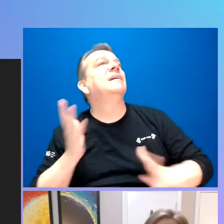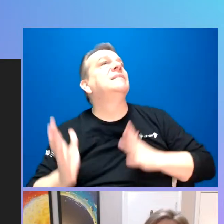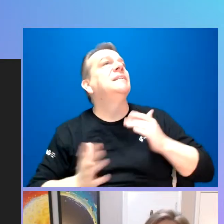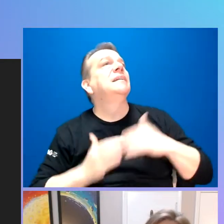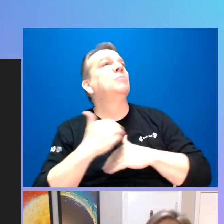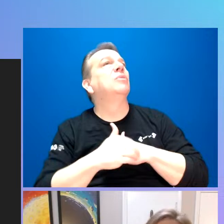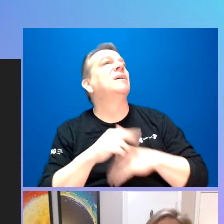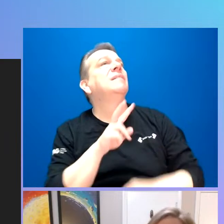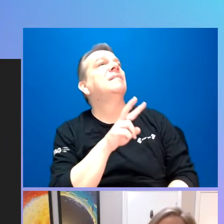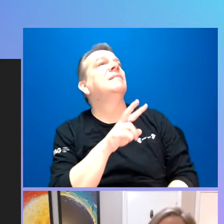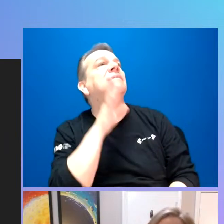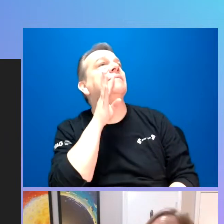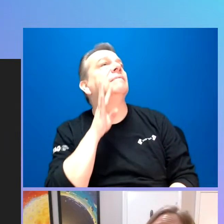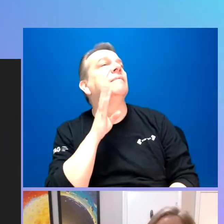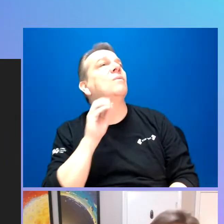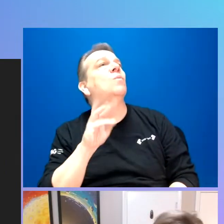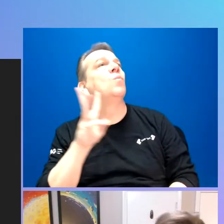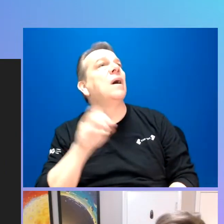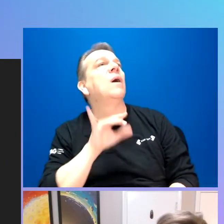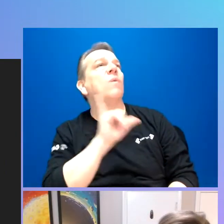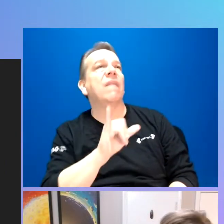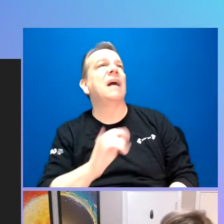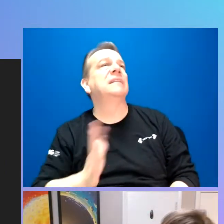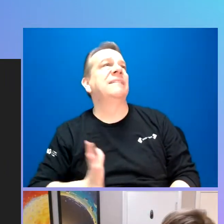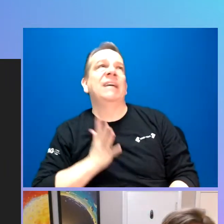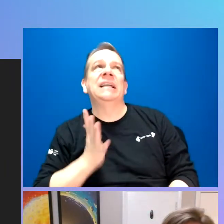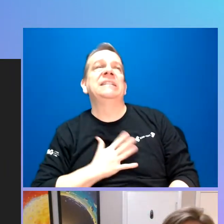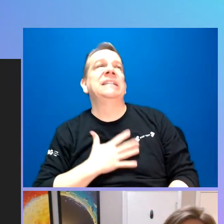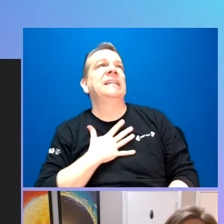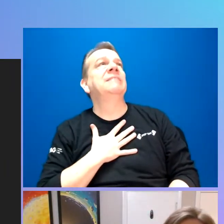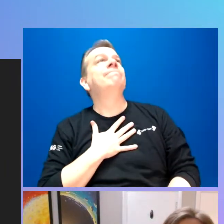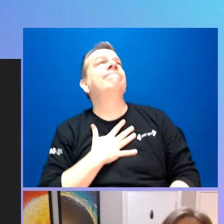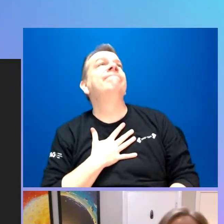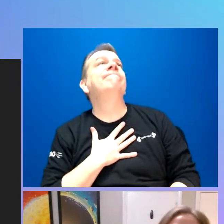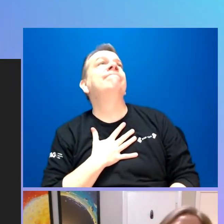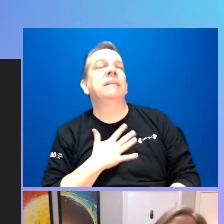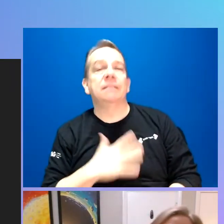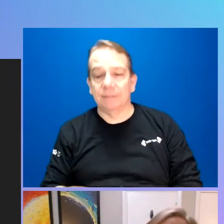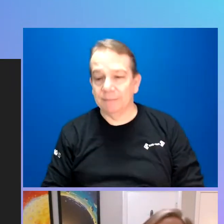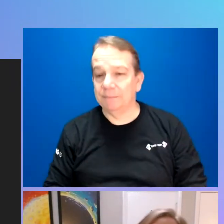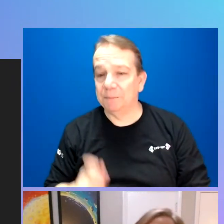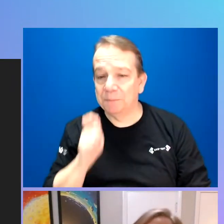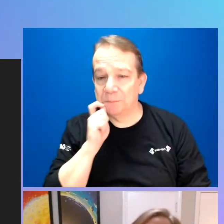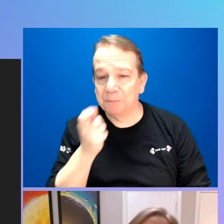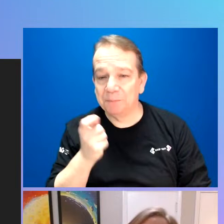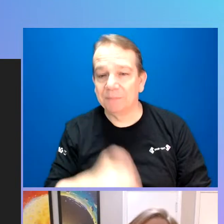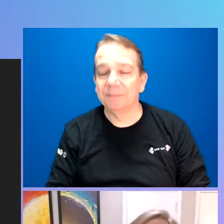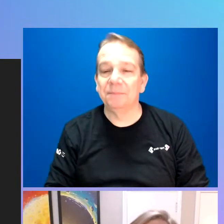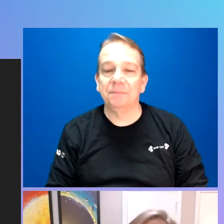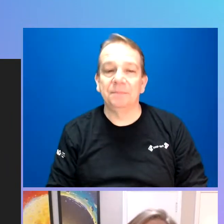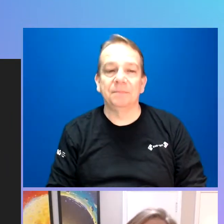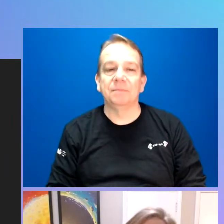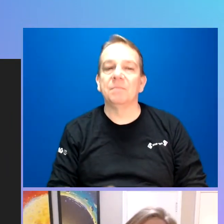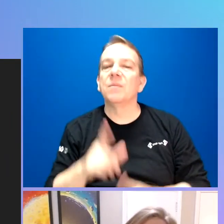saying, wow, that bread is fancy